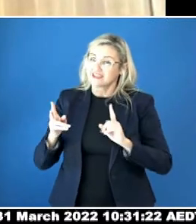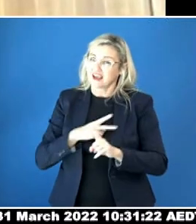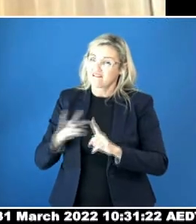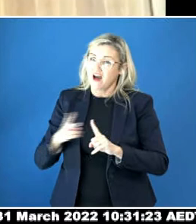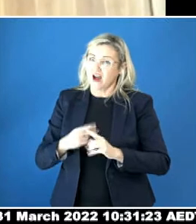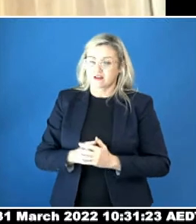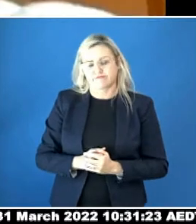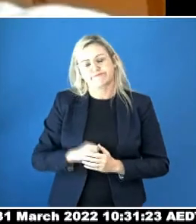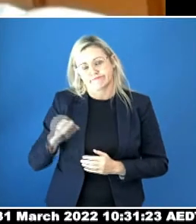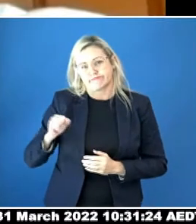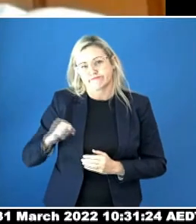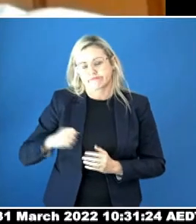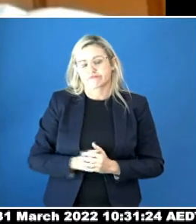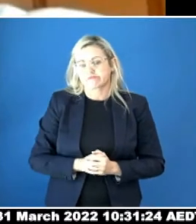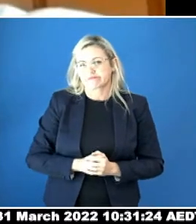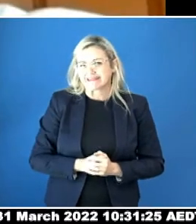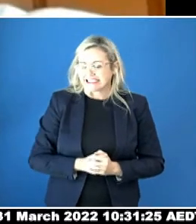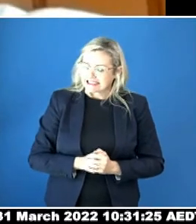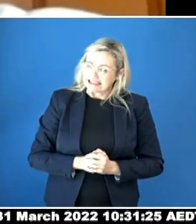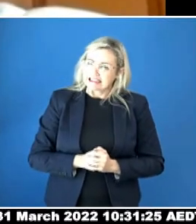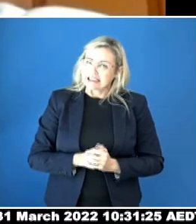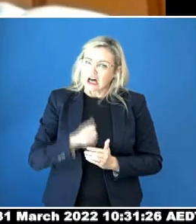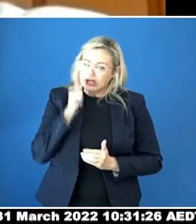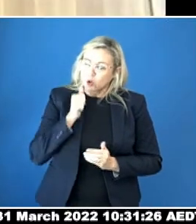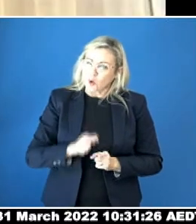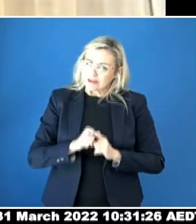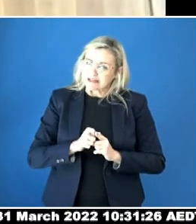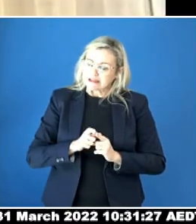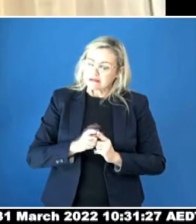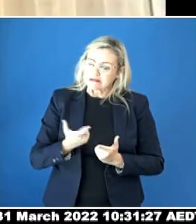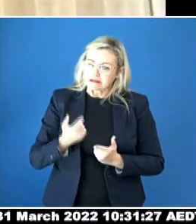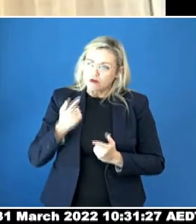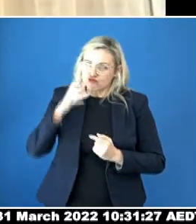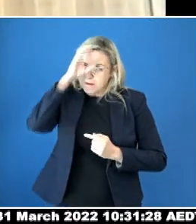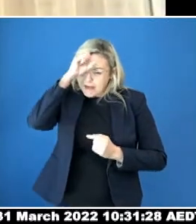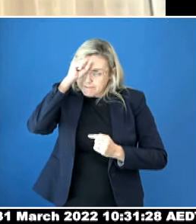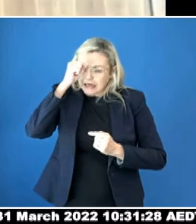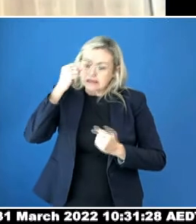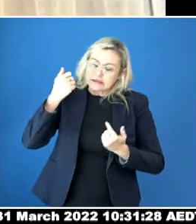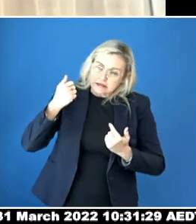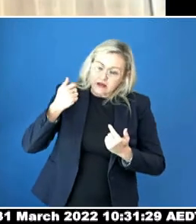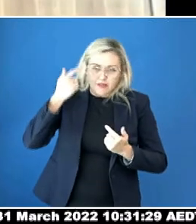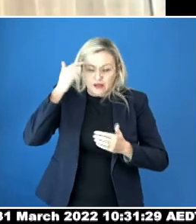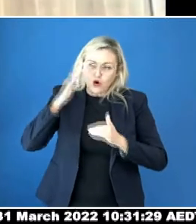Yeah. MS EASTMAN: Now, it's very hard, I know, to talk about when you've had